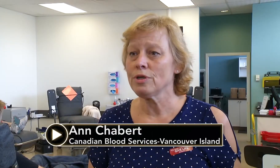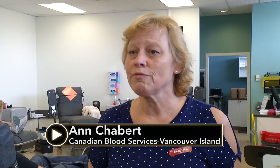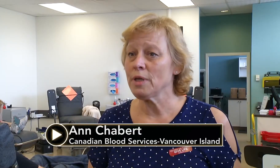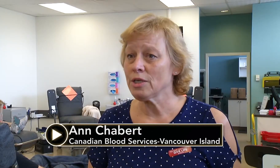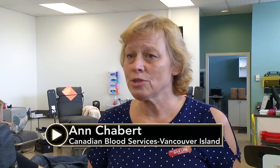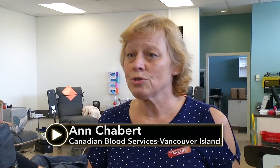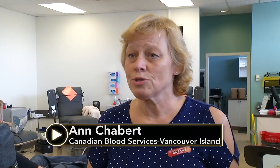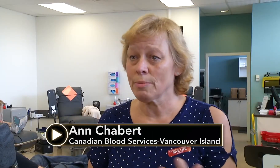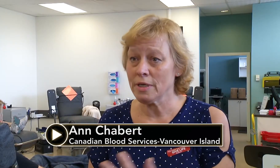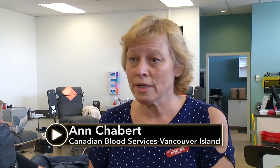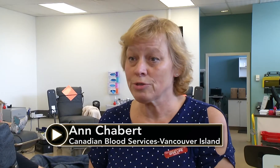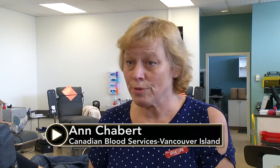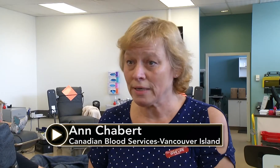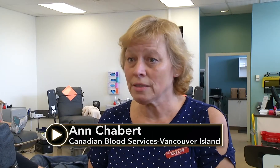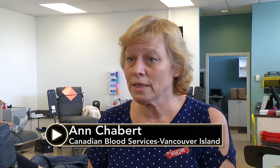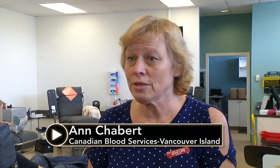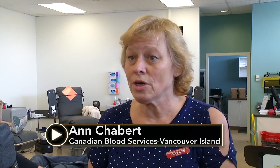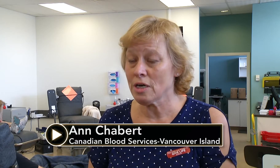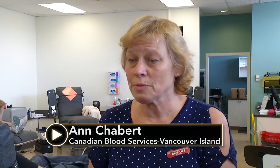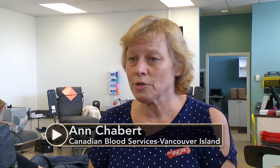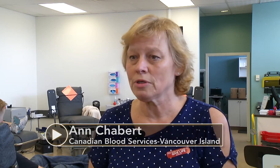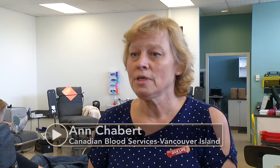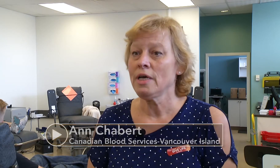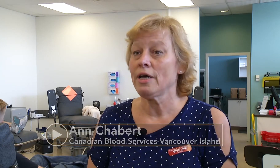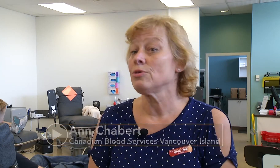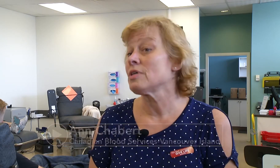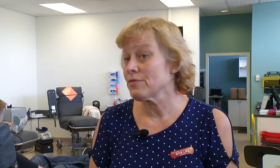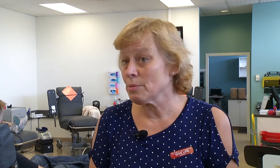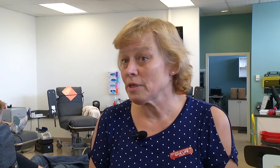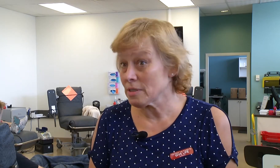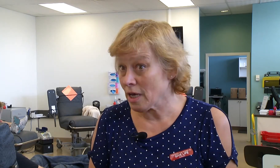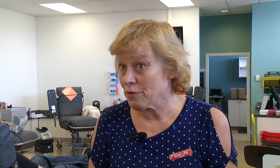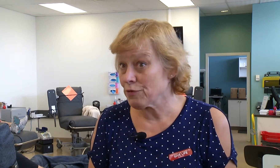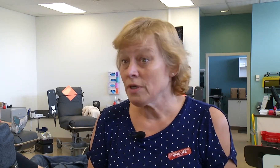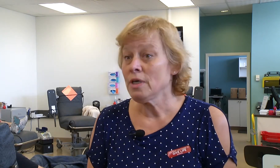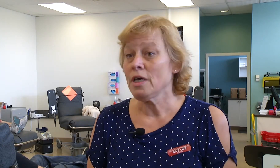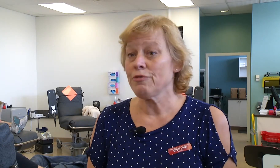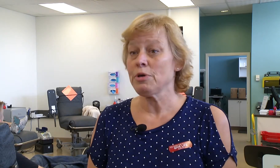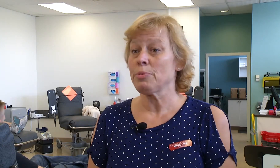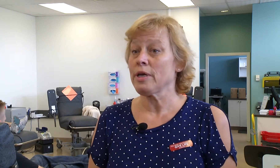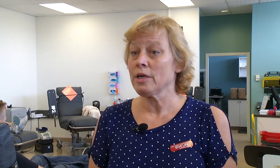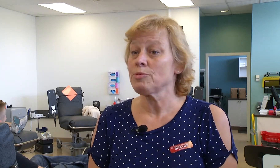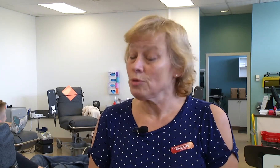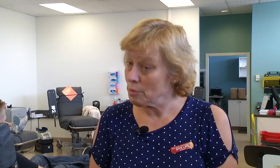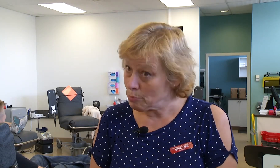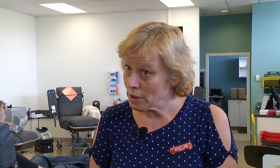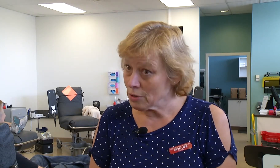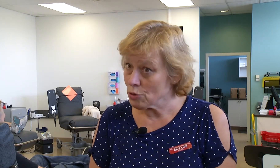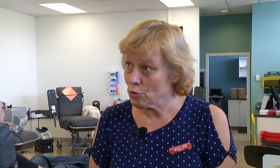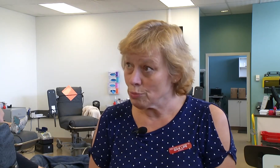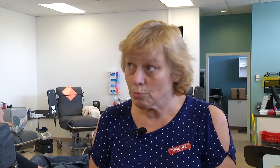When you donate blood you give a unit to somebody that directly in the hospital and you save somebody's life if we break it up too into blood products